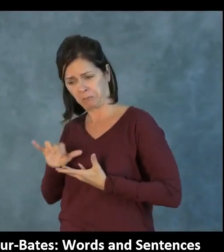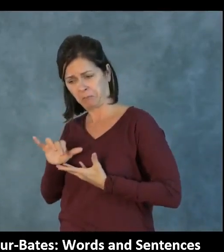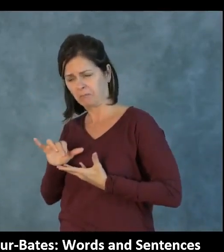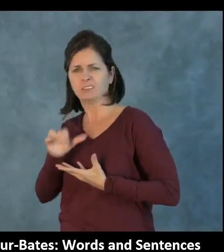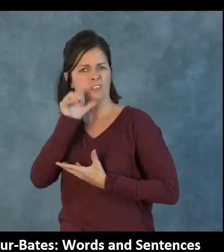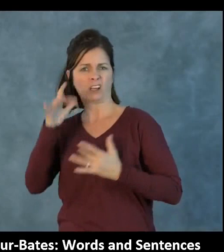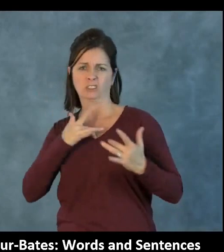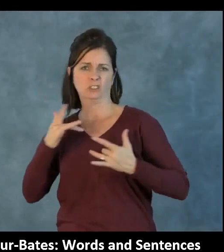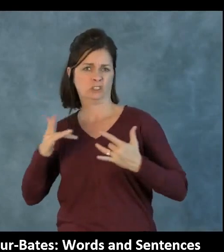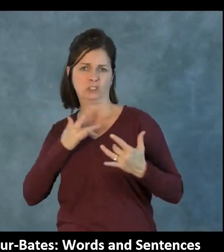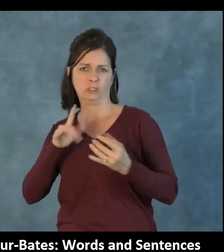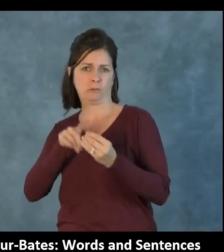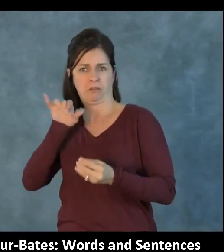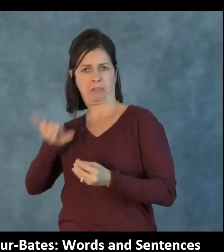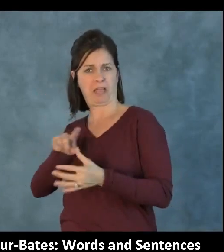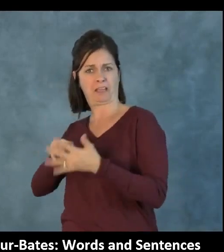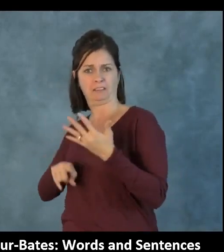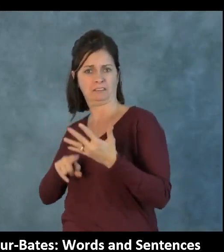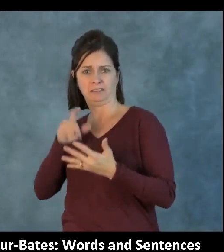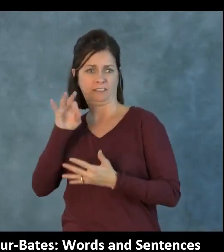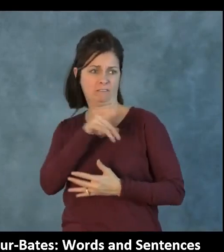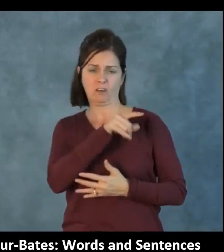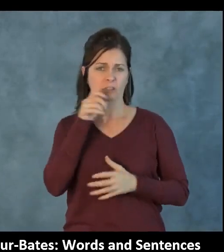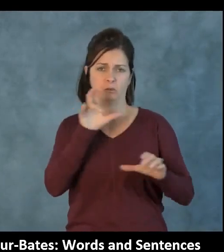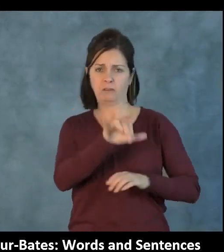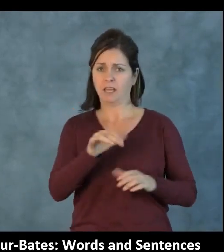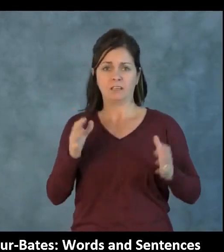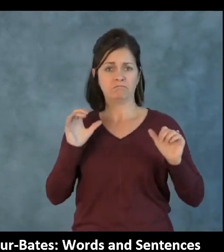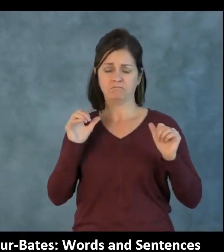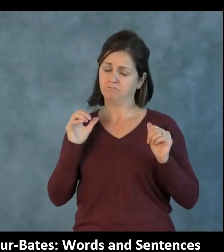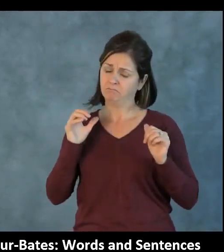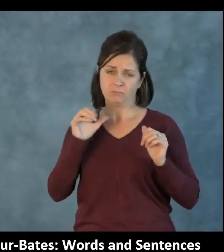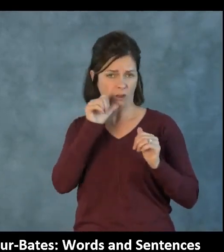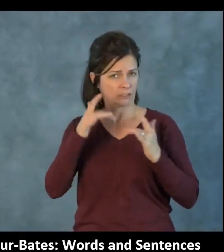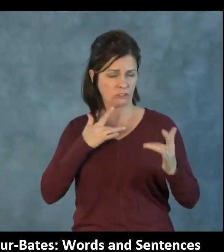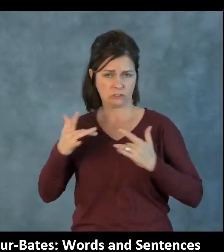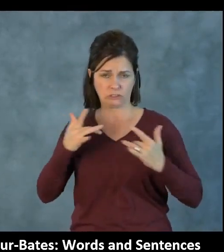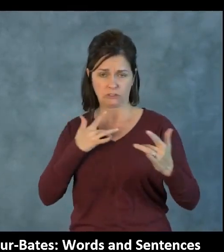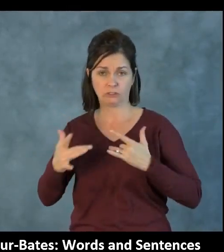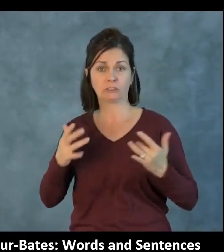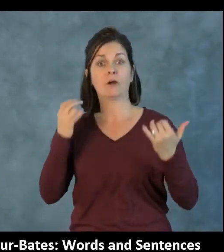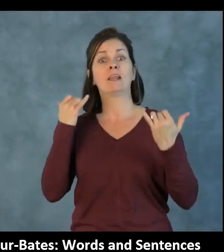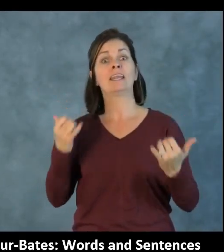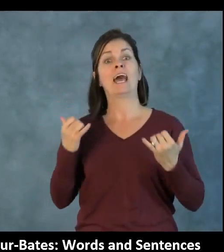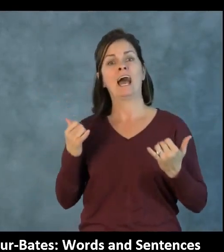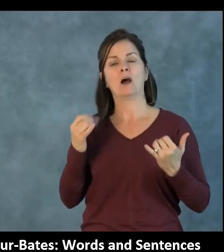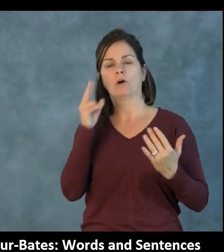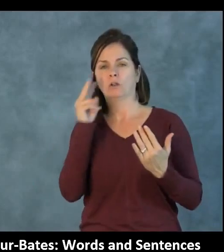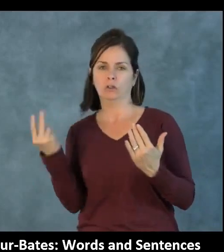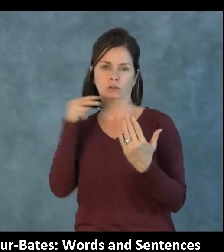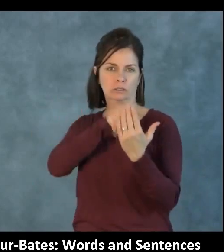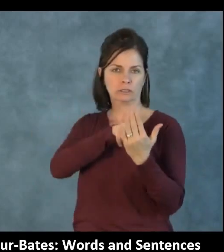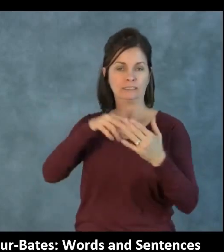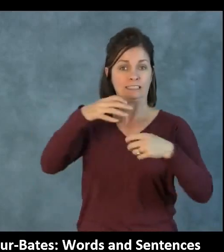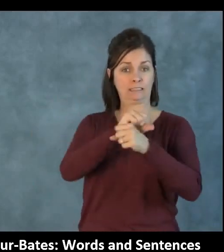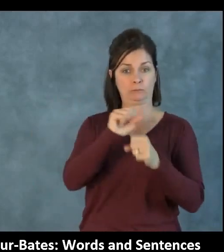In Sara's case looking back again at her summary sheet, if we were going to develop some language goals